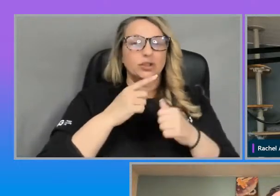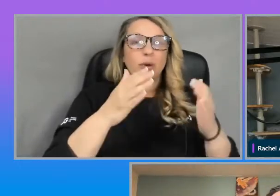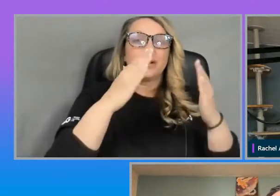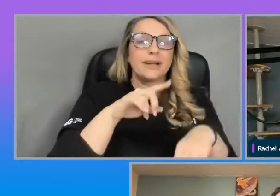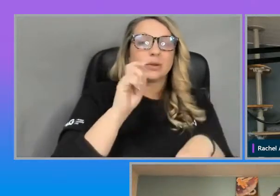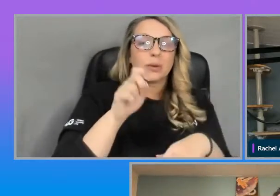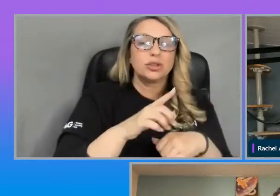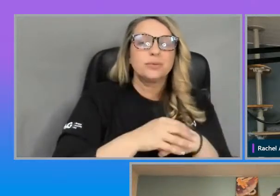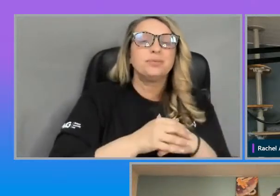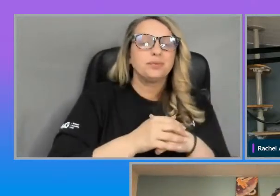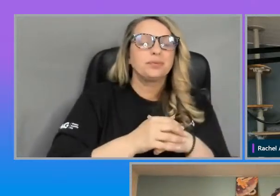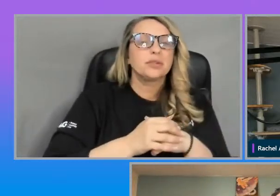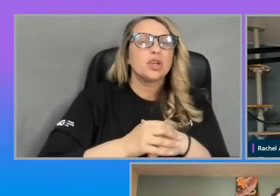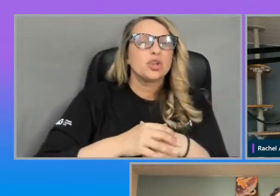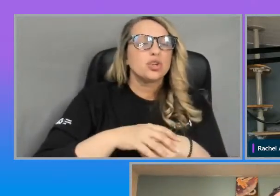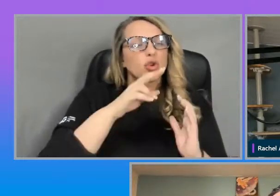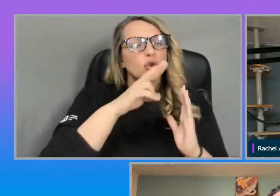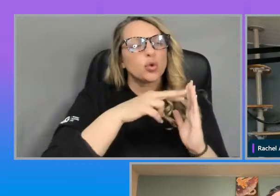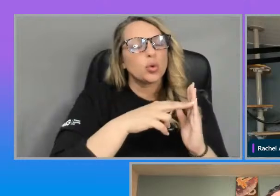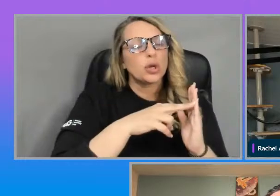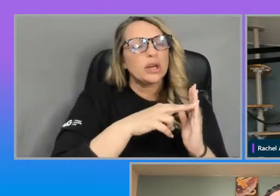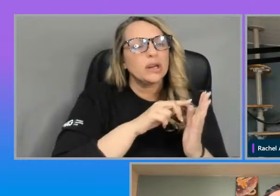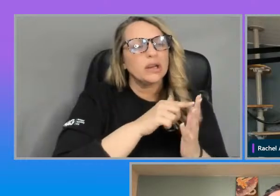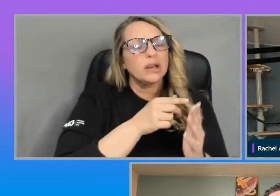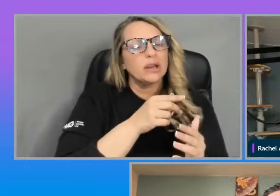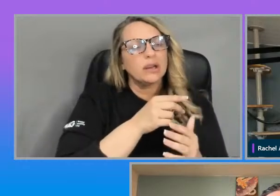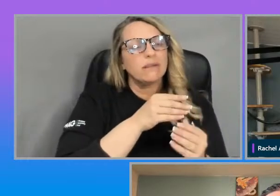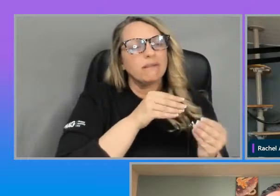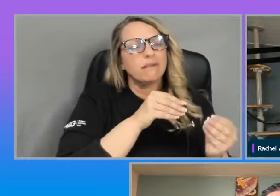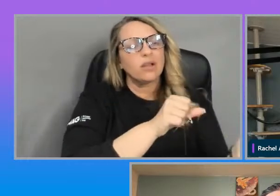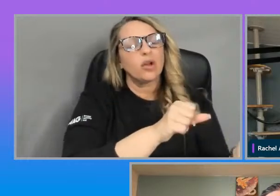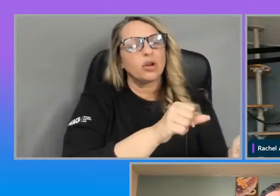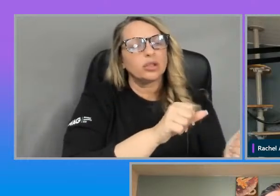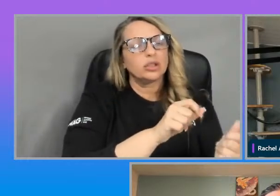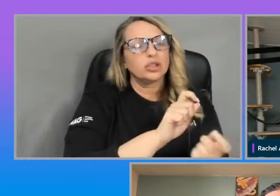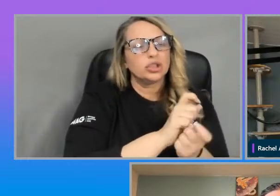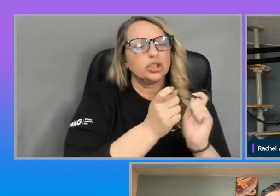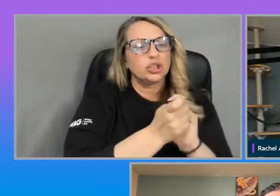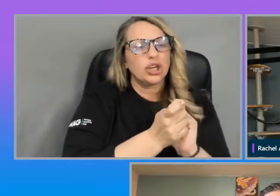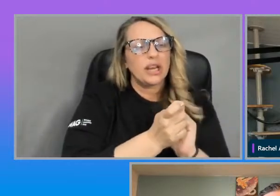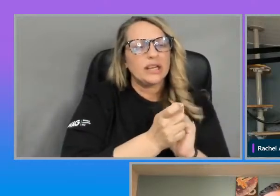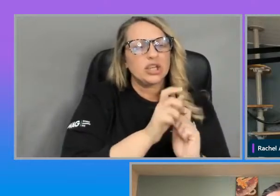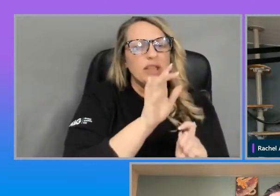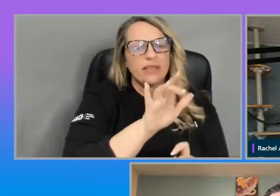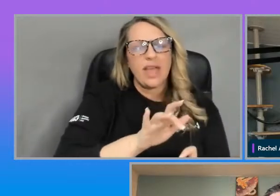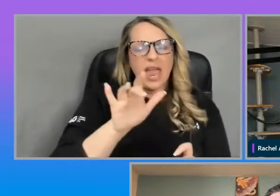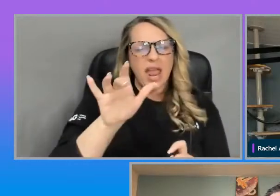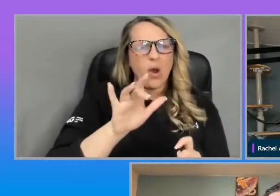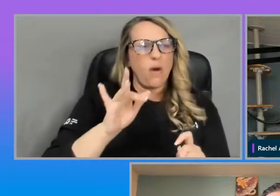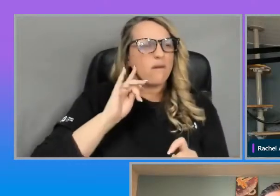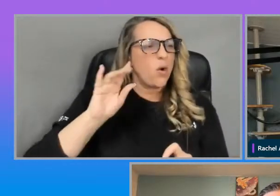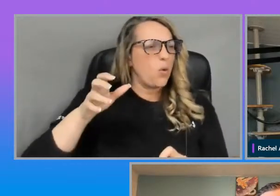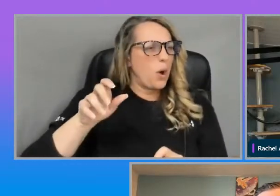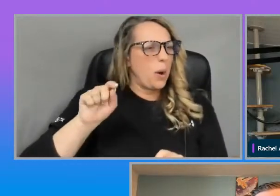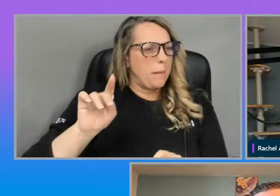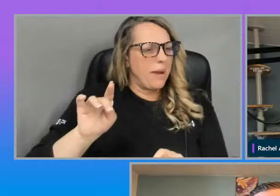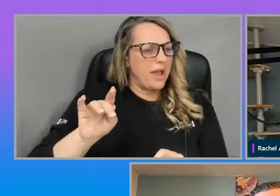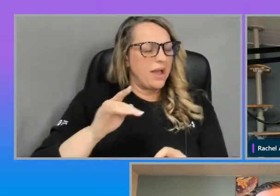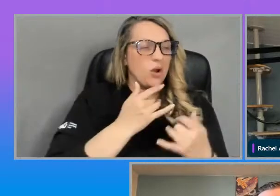the next question. Should reading flow also change the arrow key navigation order for a